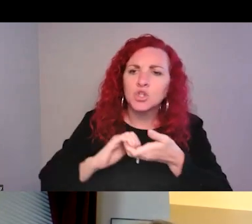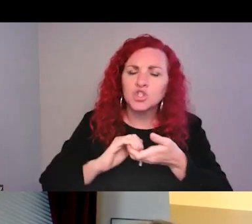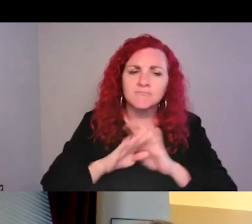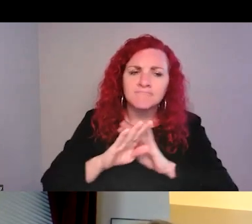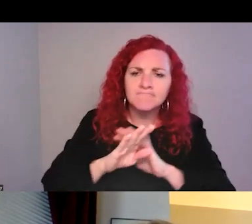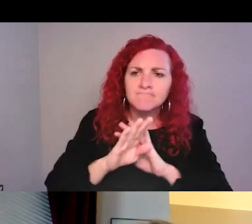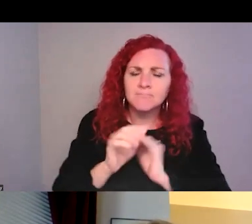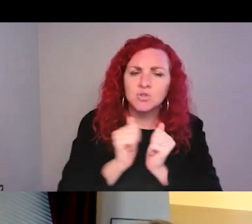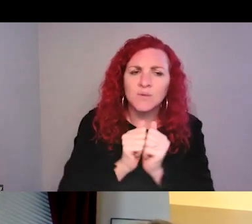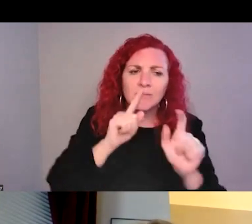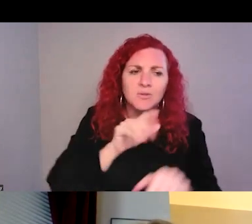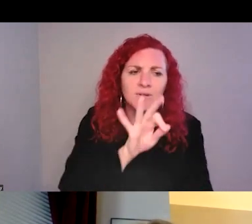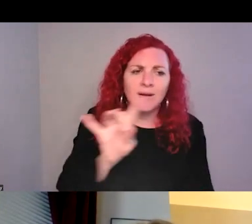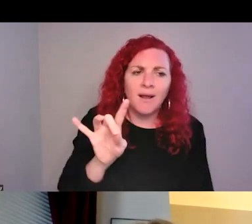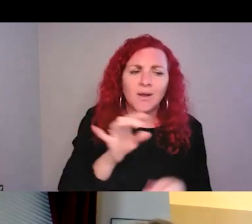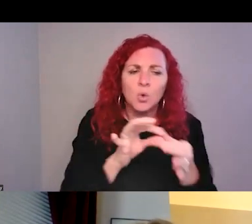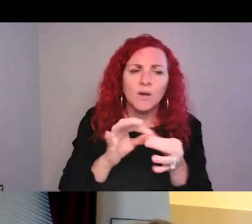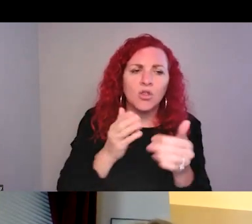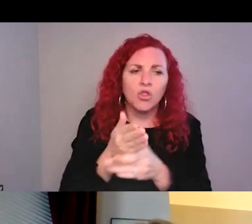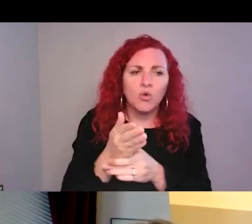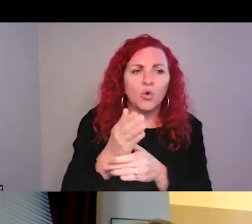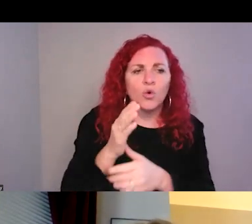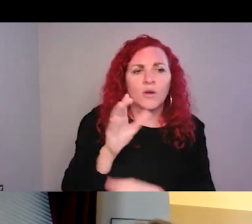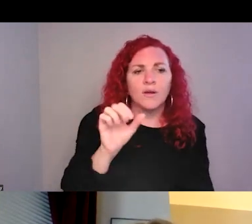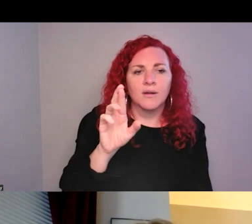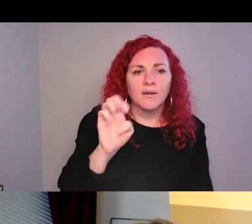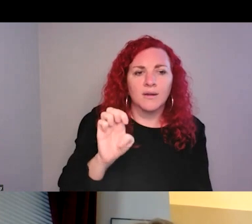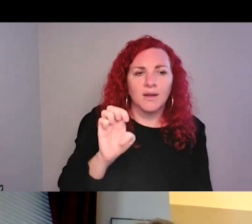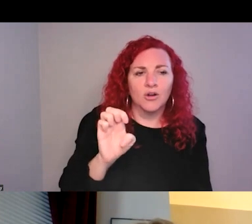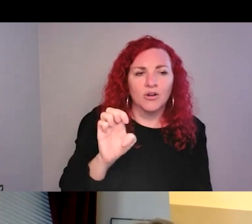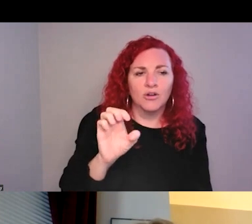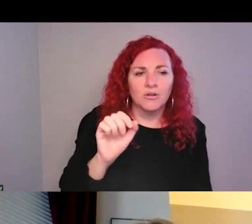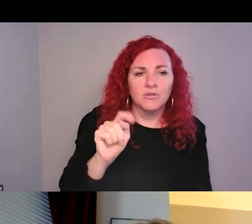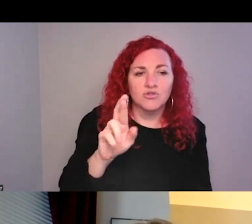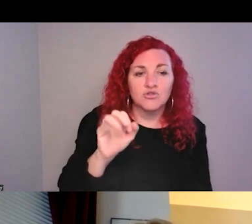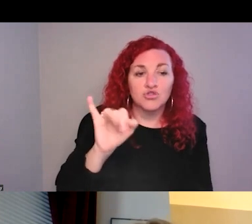AND COORDINATE THE OUTPATIENT AND IN PATIENT APPOINTMENTS.